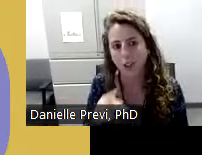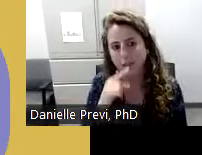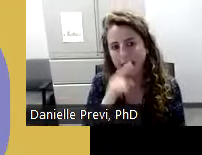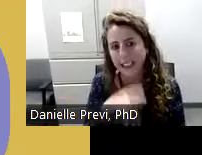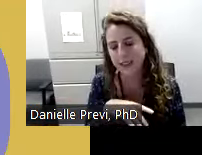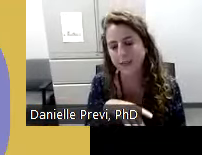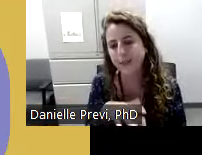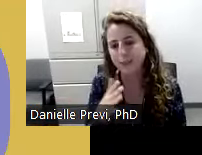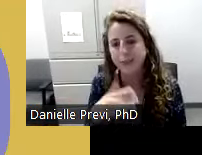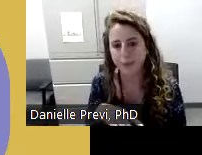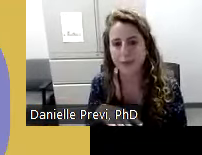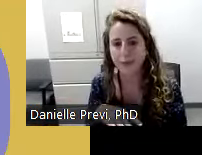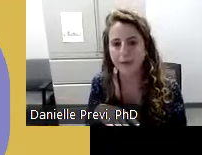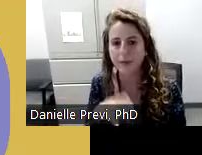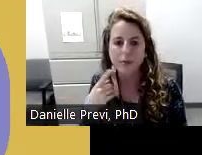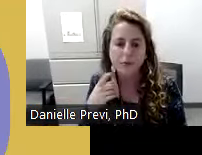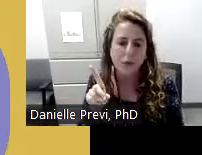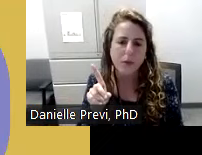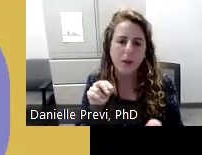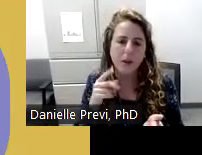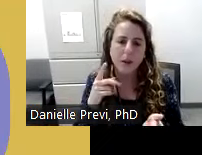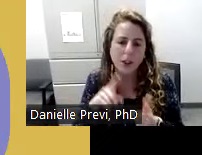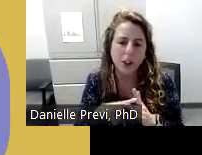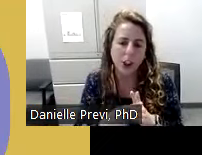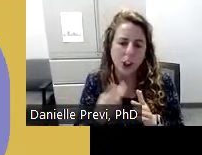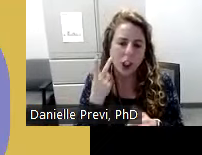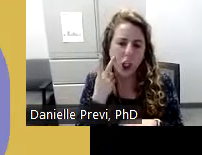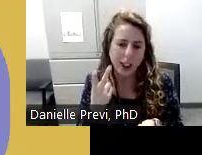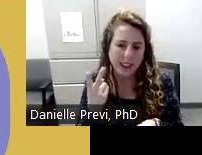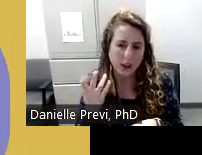important to unpack any biases you might have before working with any of these individuals.